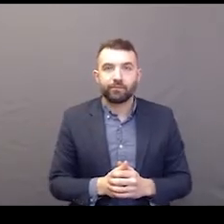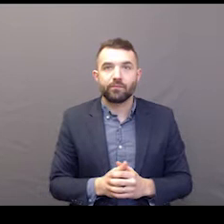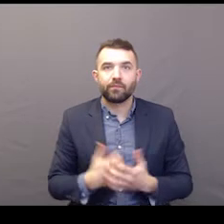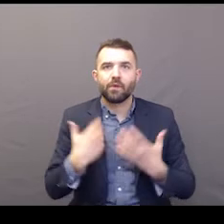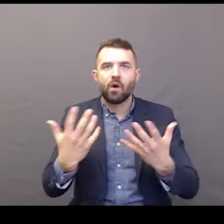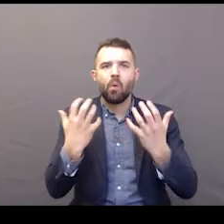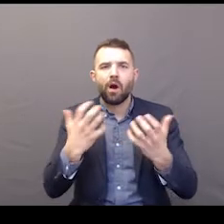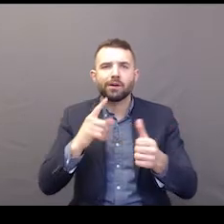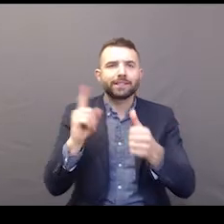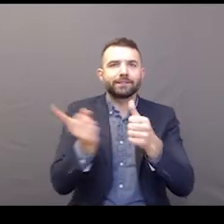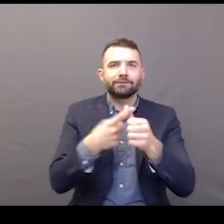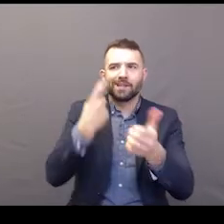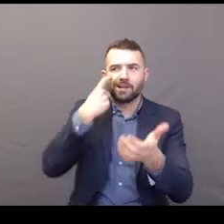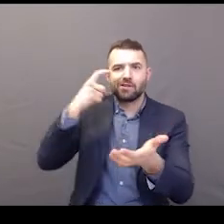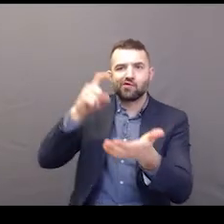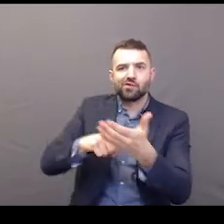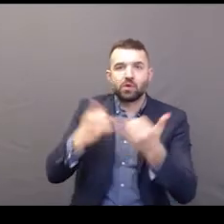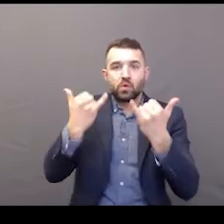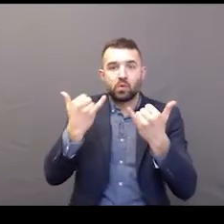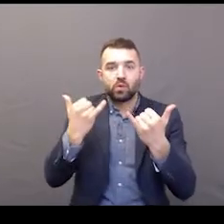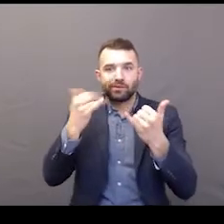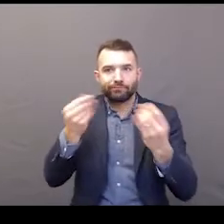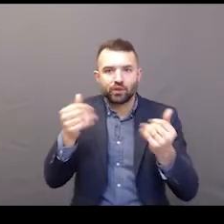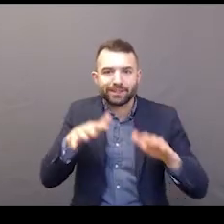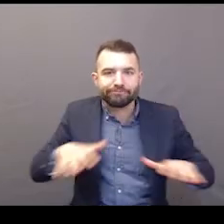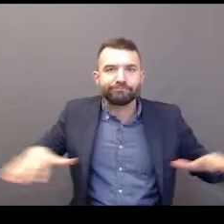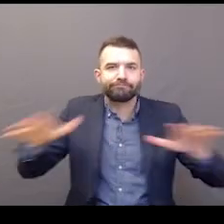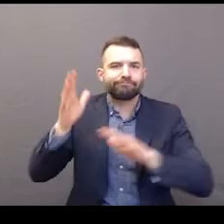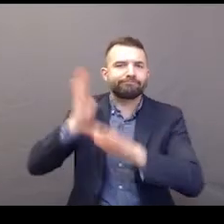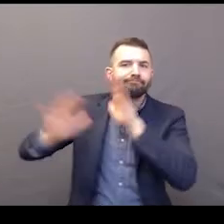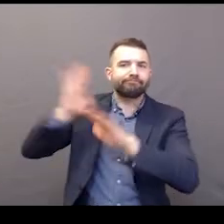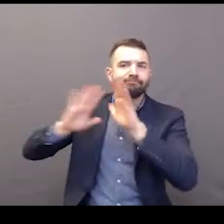currently inhabiting is the ancestral lands of several Coast Salish Tribes.